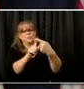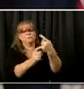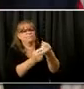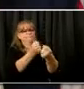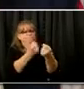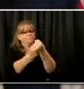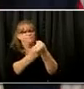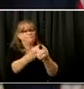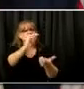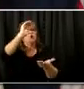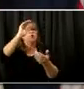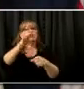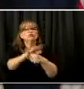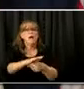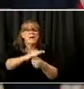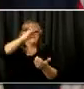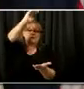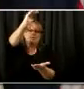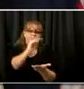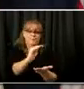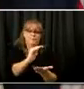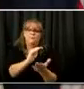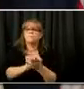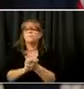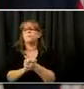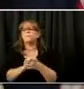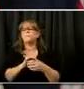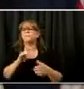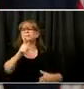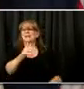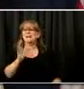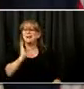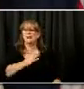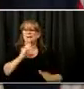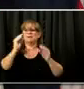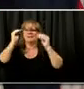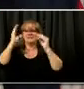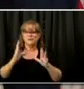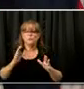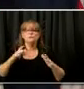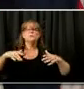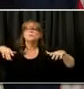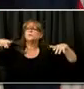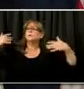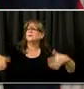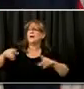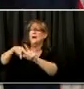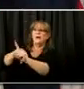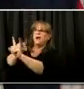true heroes during this crisis but they cannot do it alone we need everyone to step in and support